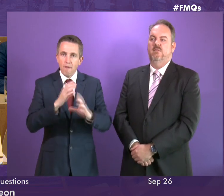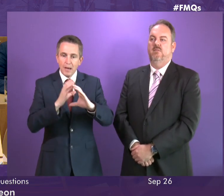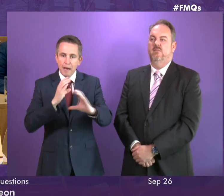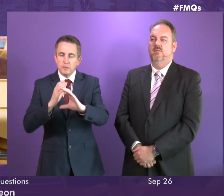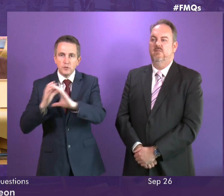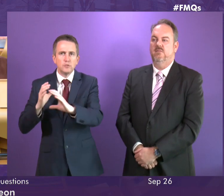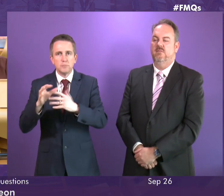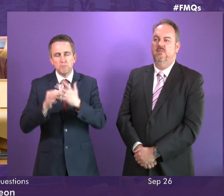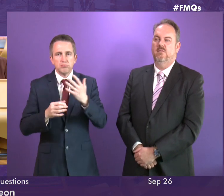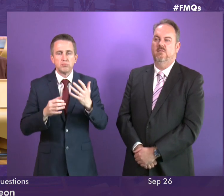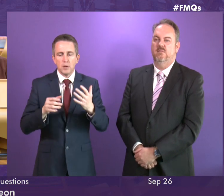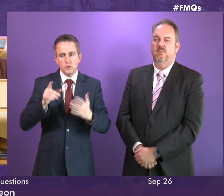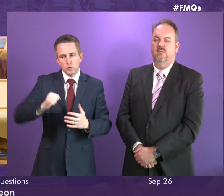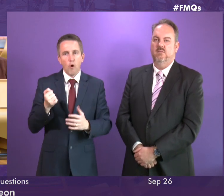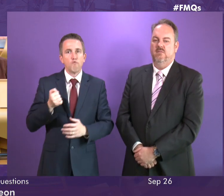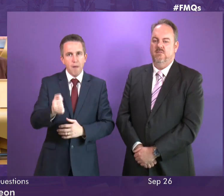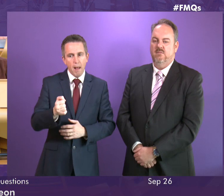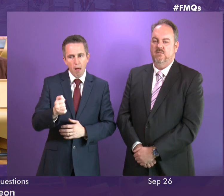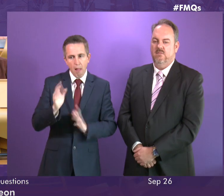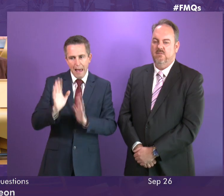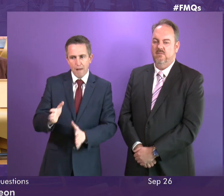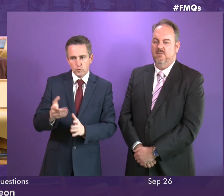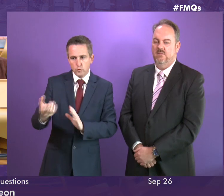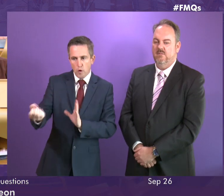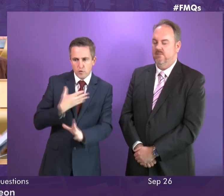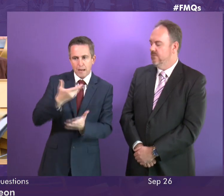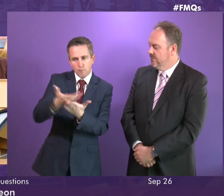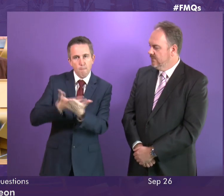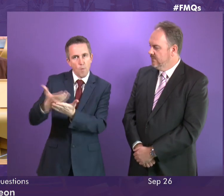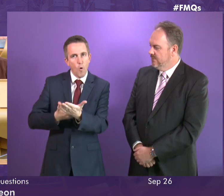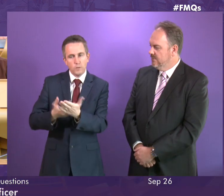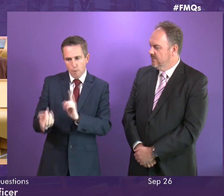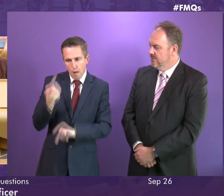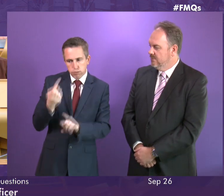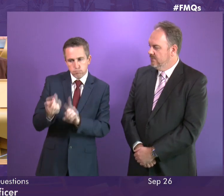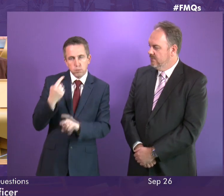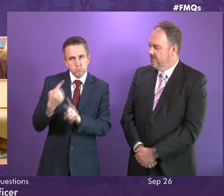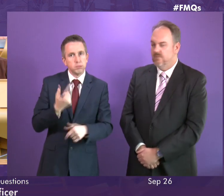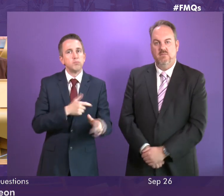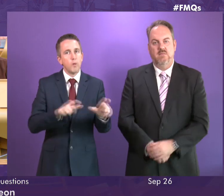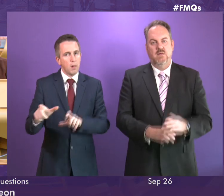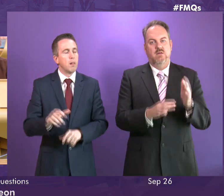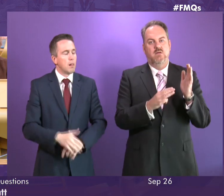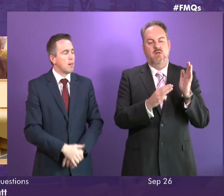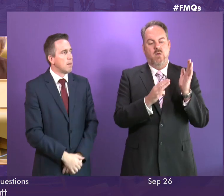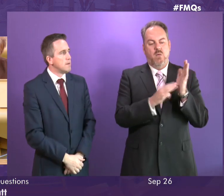the travelling public. We hold ScotRail to account for that and will continue to do so. Devolved Powers (Immigration) Maureen Watt (Aberdeen South and North Kincardine)